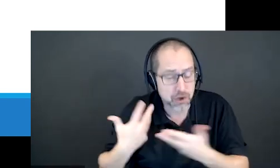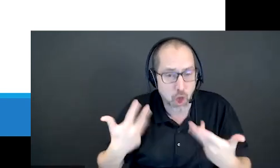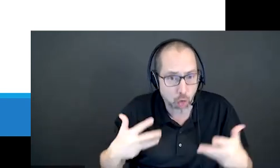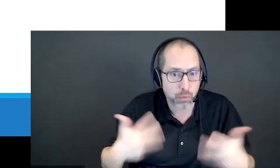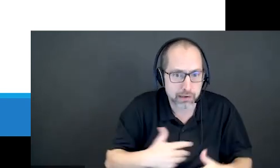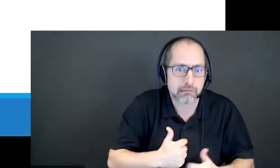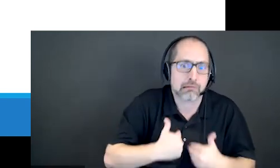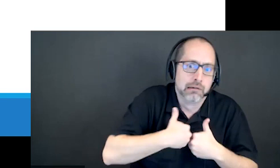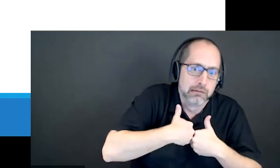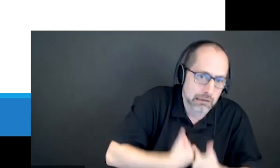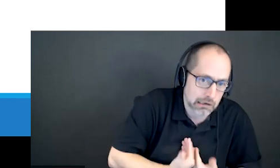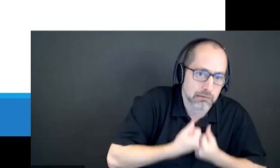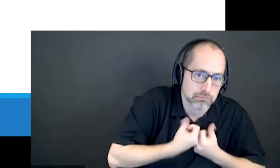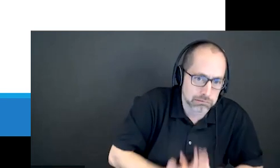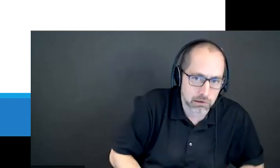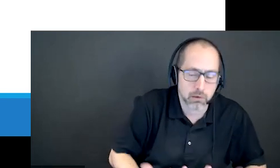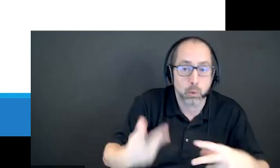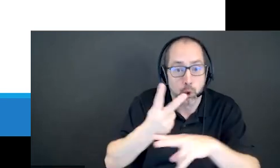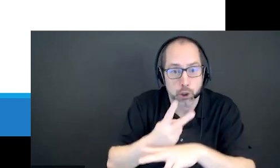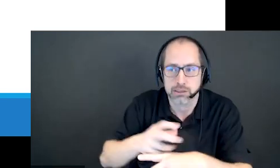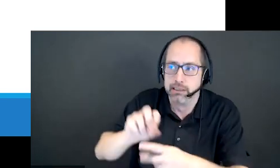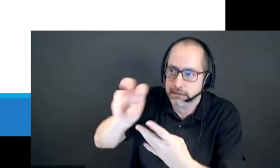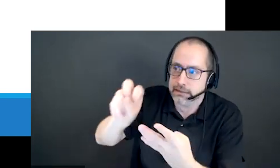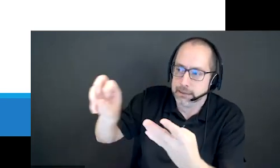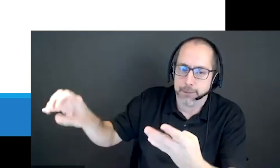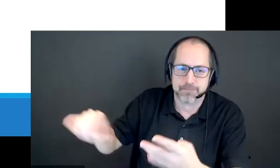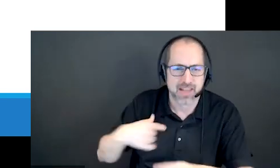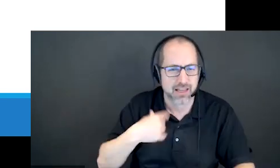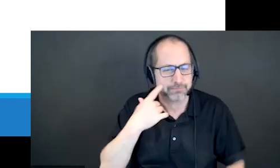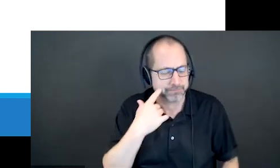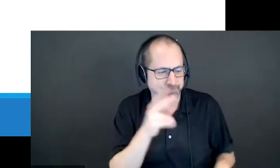a co-director of advocacy for long COVID physio I felt it was important to create a Canadian made